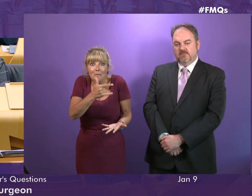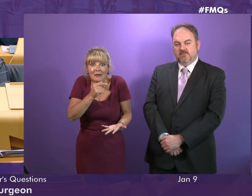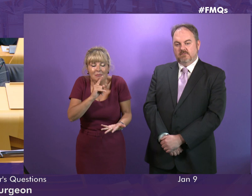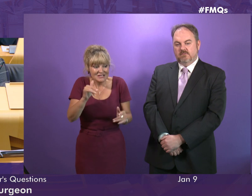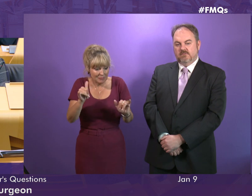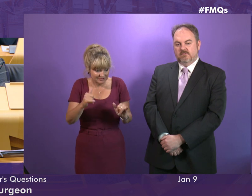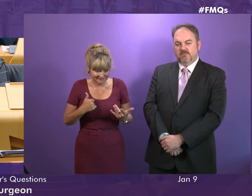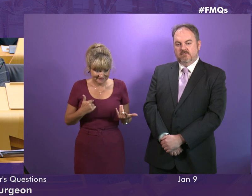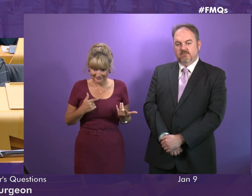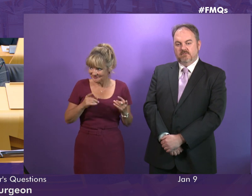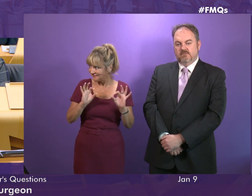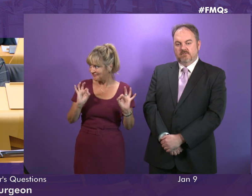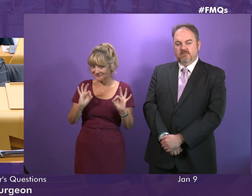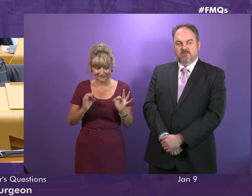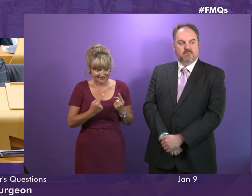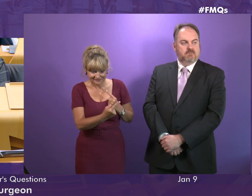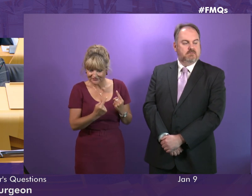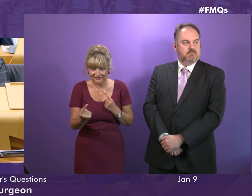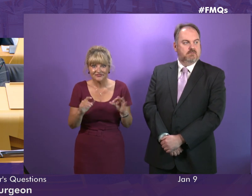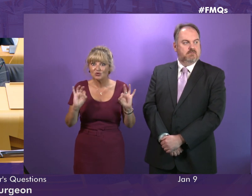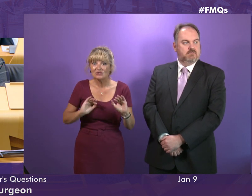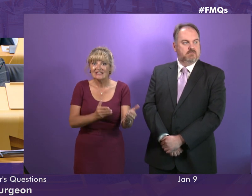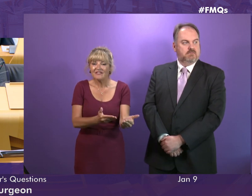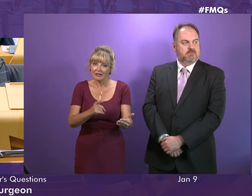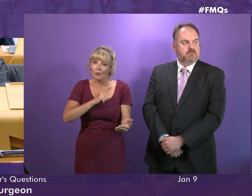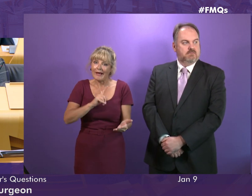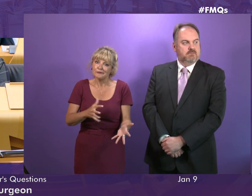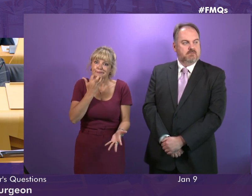a lack of convenience and flexibility. We want to improve that and, through the range